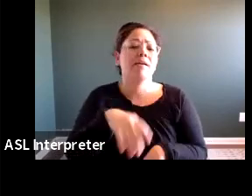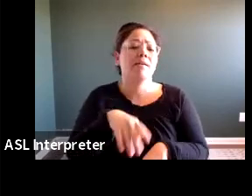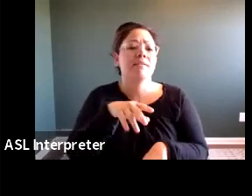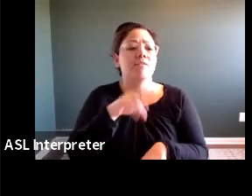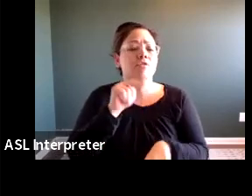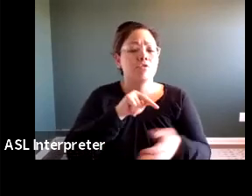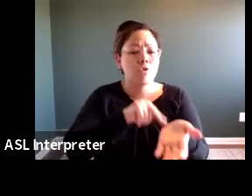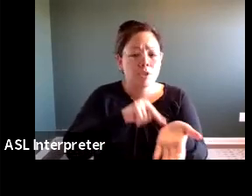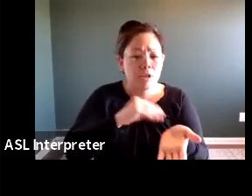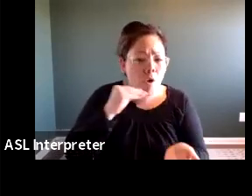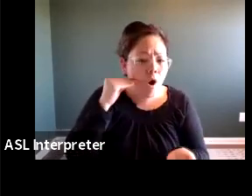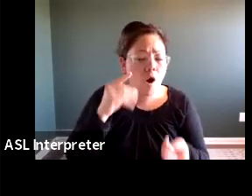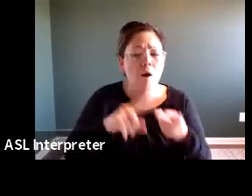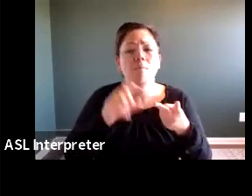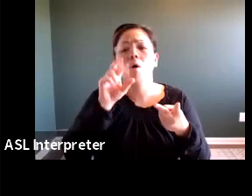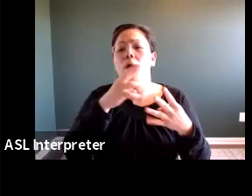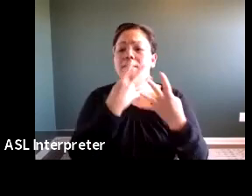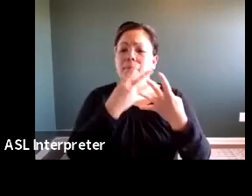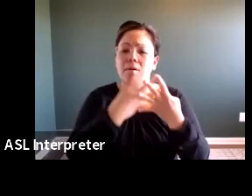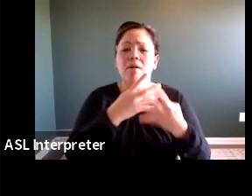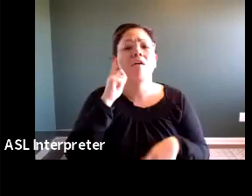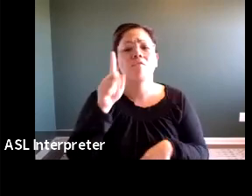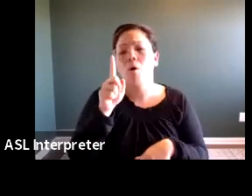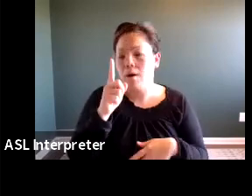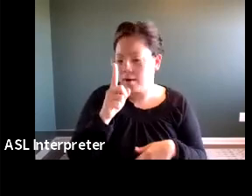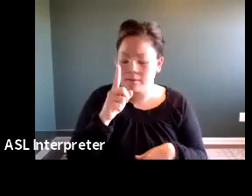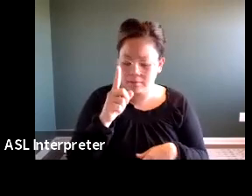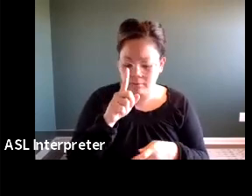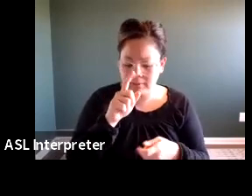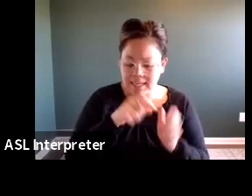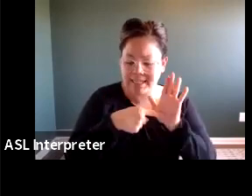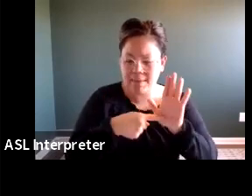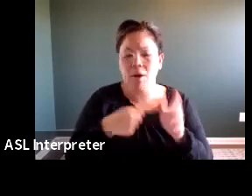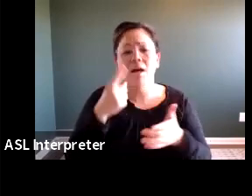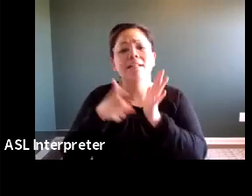or the department of corrections, just for a couple of examples. Sometimes we've had the alert on there